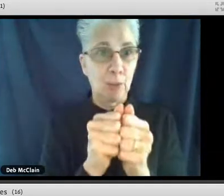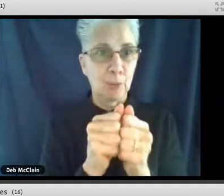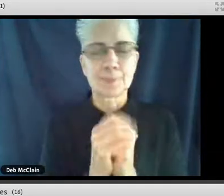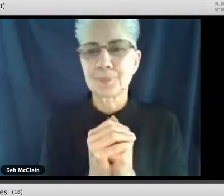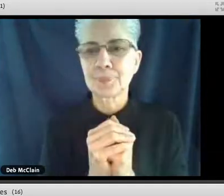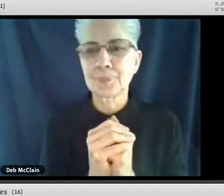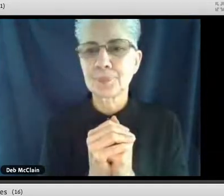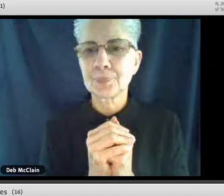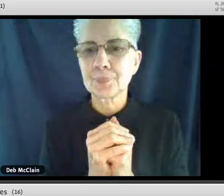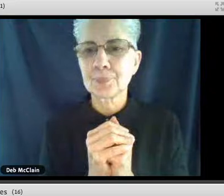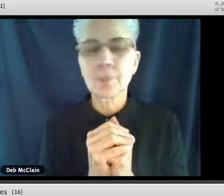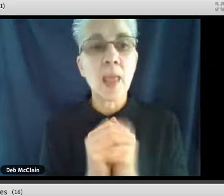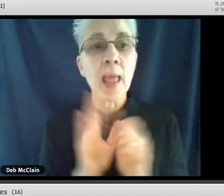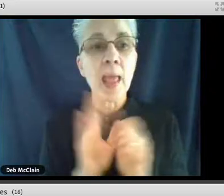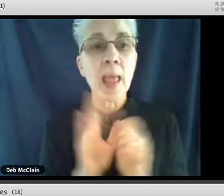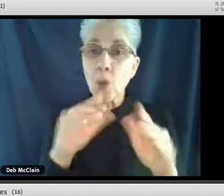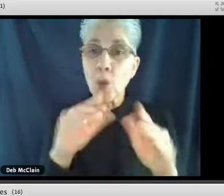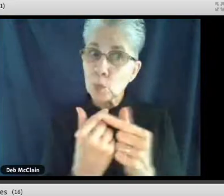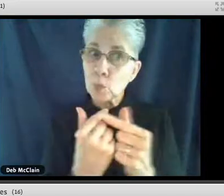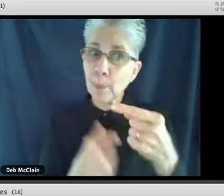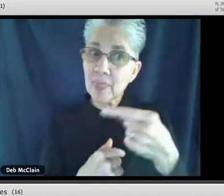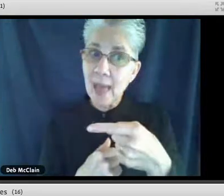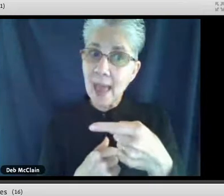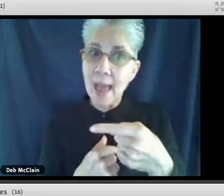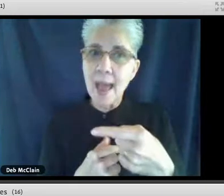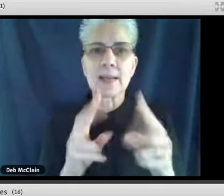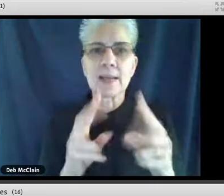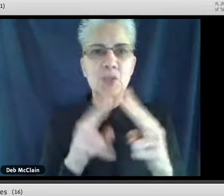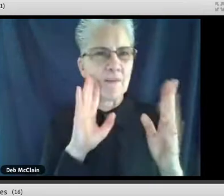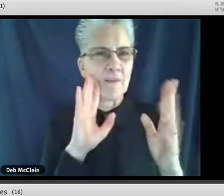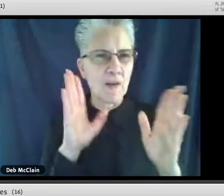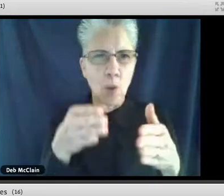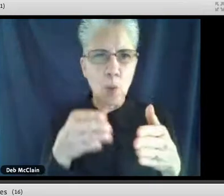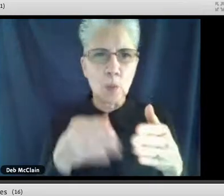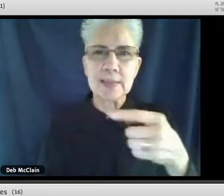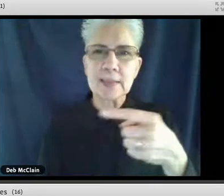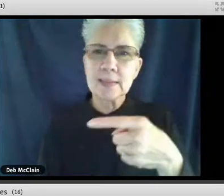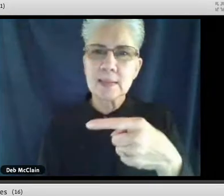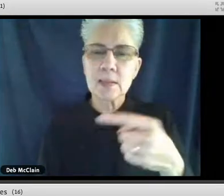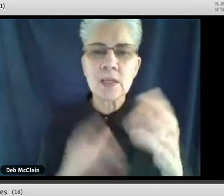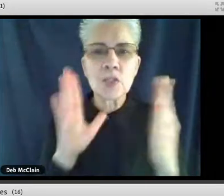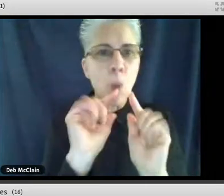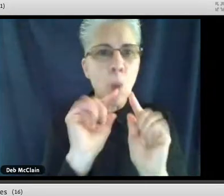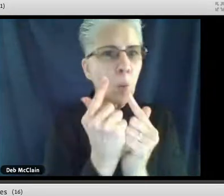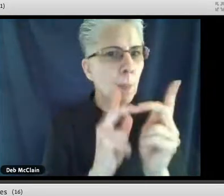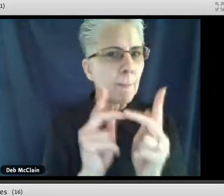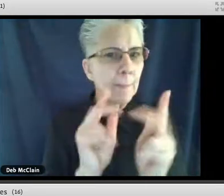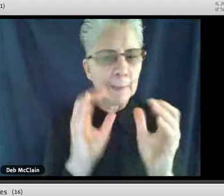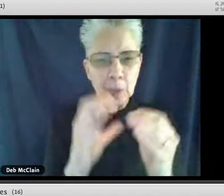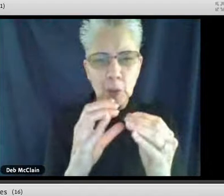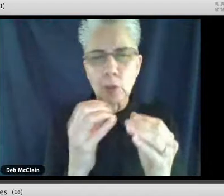So a focus groups needs to be very focused. This is a small group of people, a couple of questions